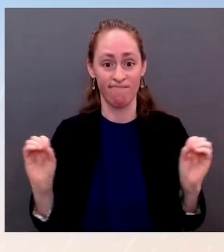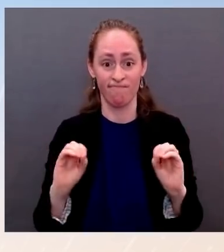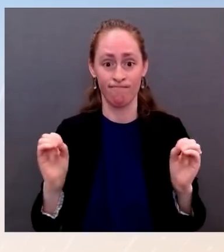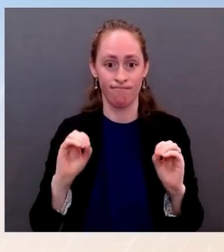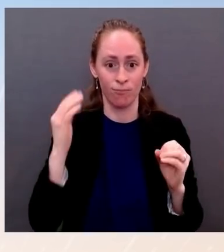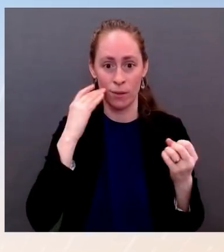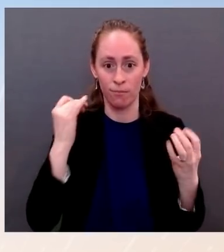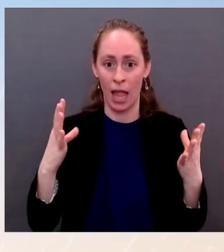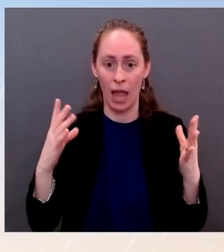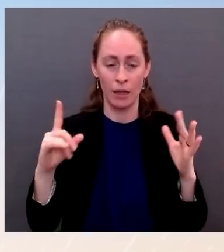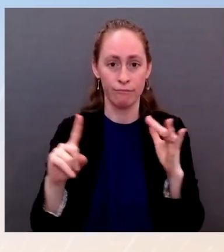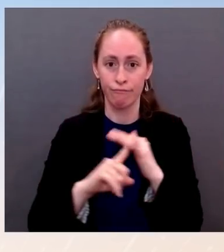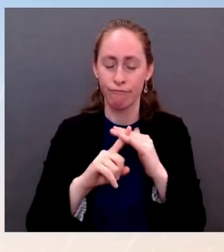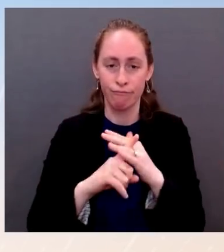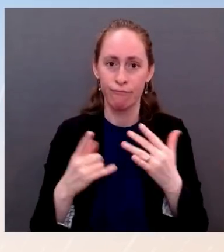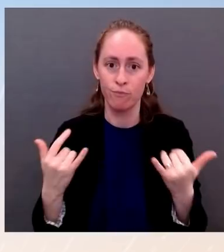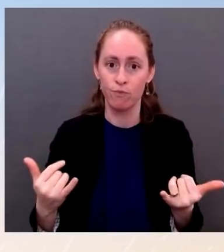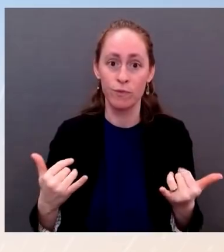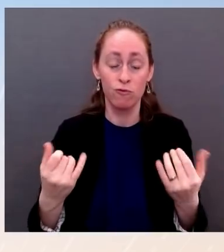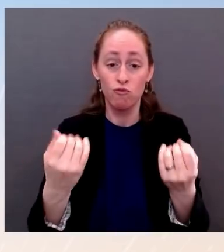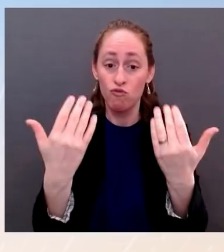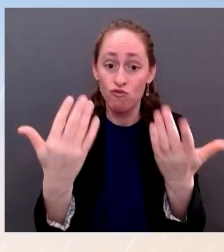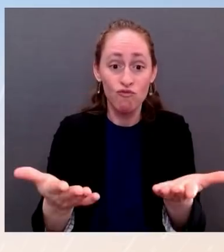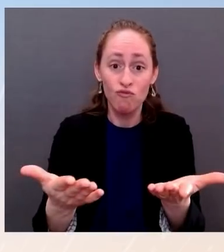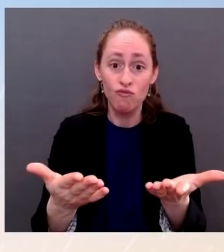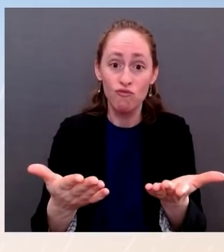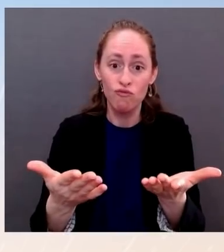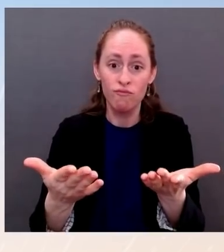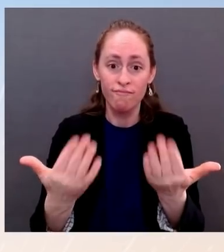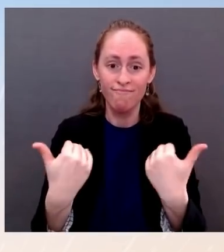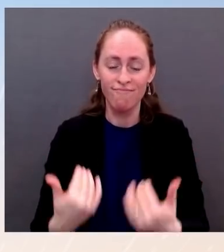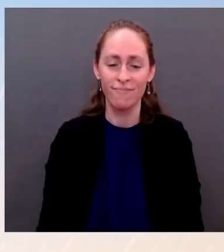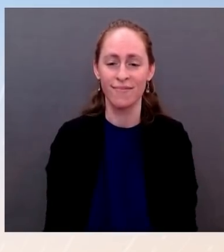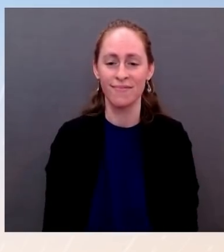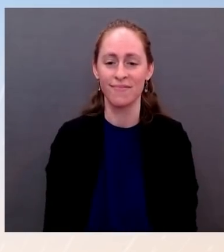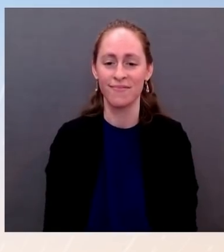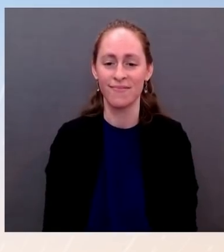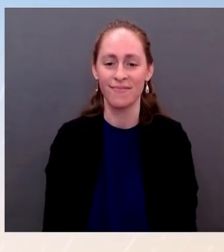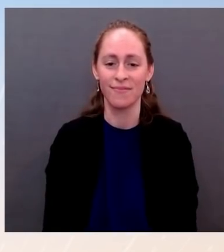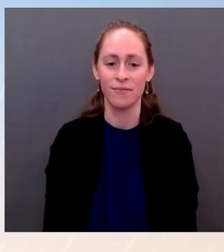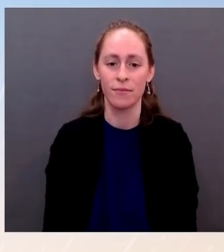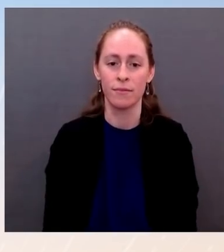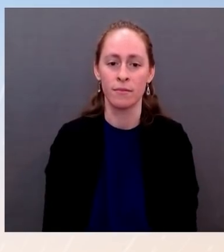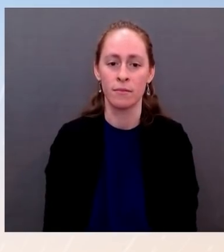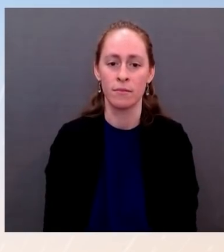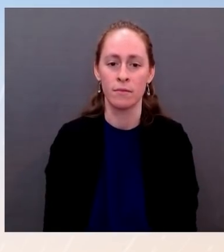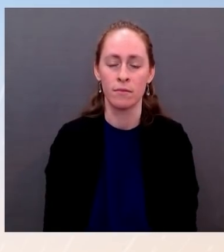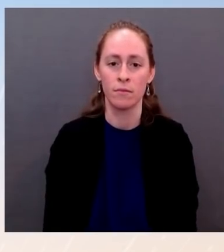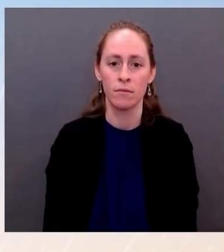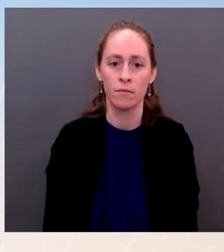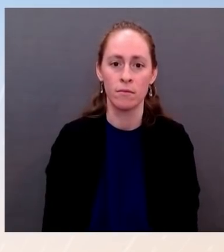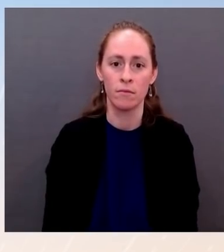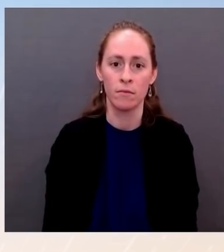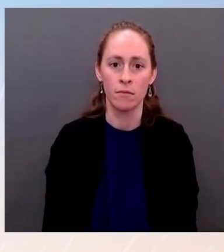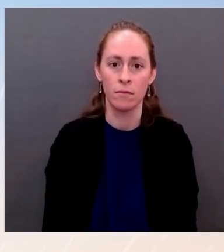The Press: Well, on that -- if you could just stay on that -- what should we expect this weekend? Things have obviously escalated or moved forward.